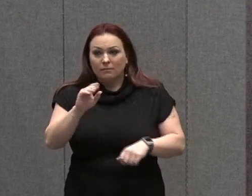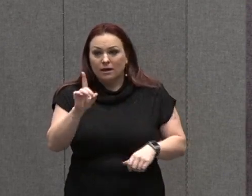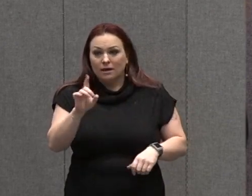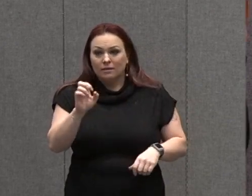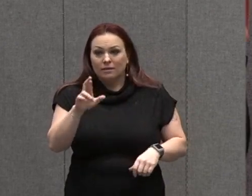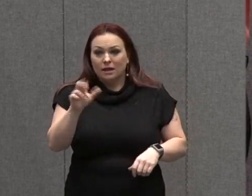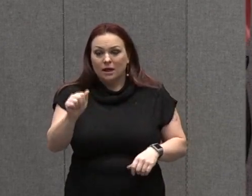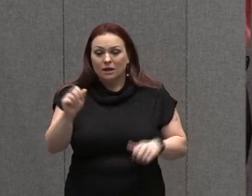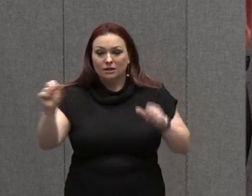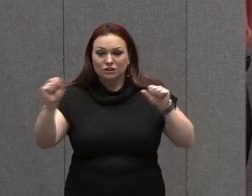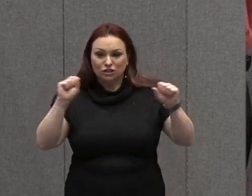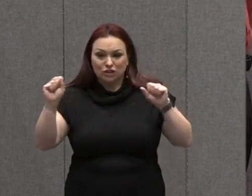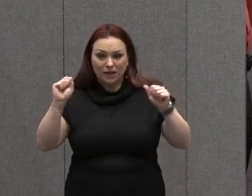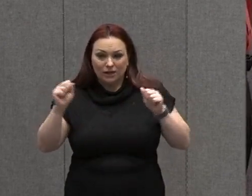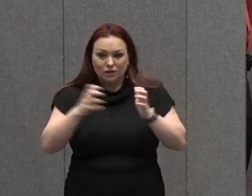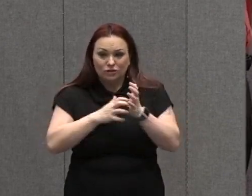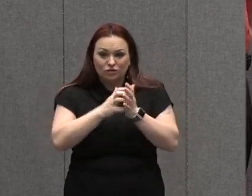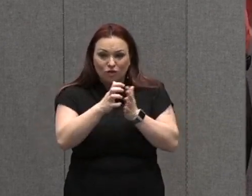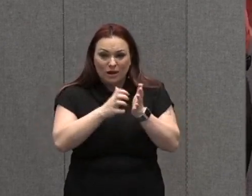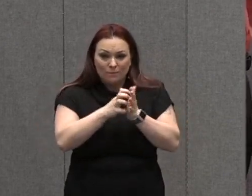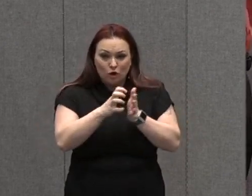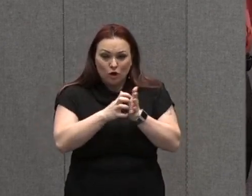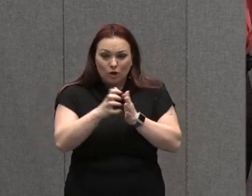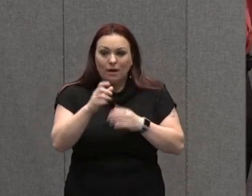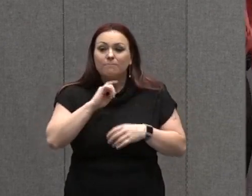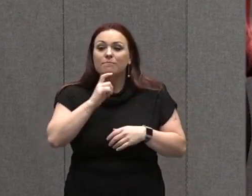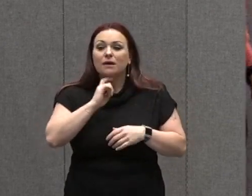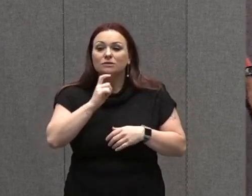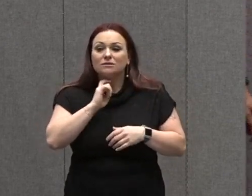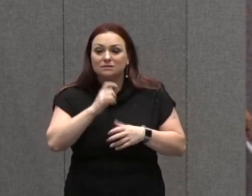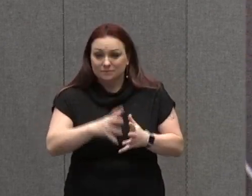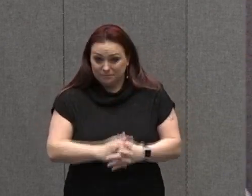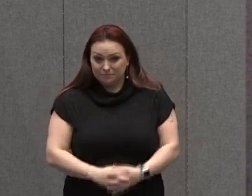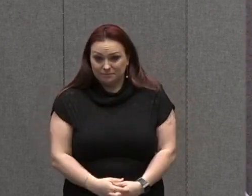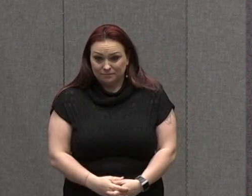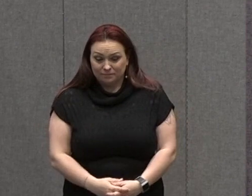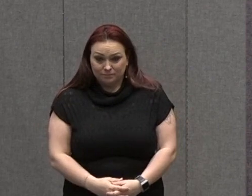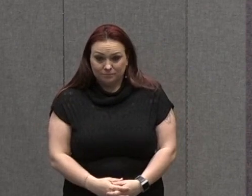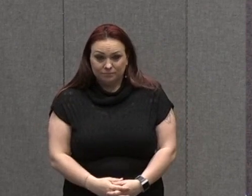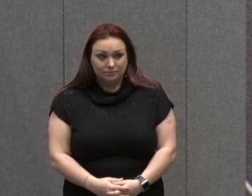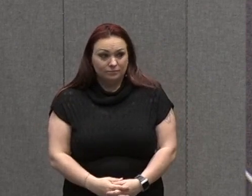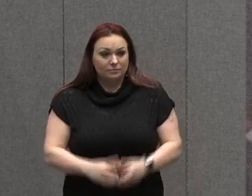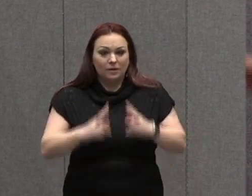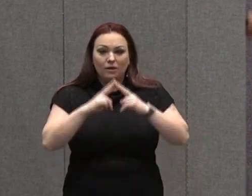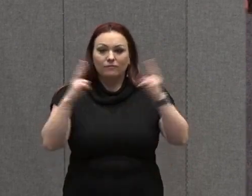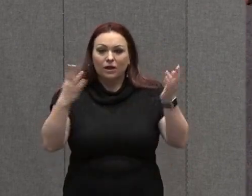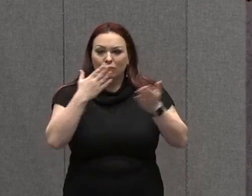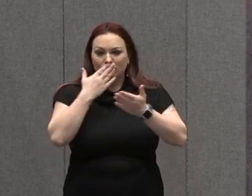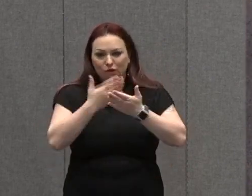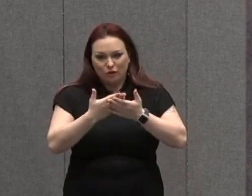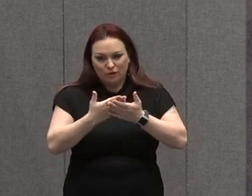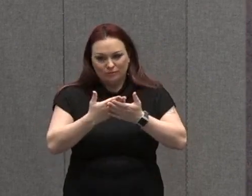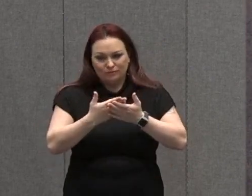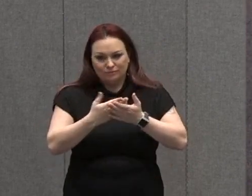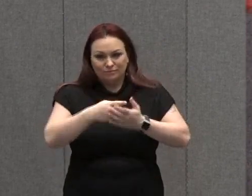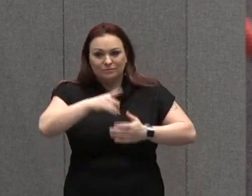Shakers, scrapers, right? And metals. - Yeah. Very good. And then so the real instruments,